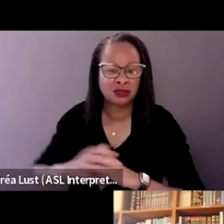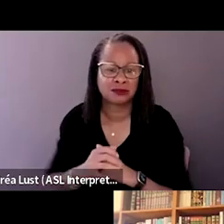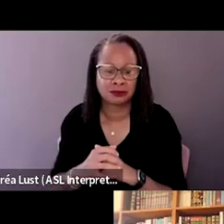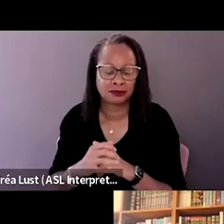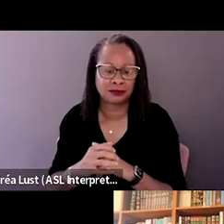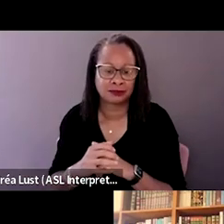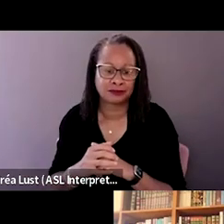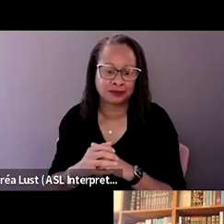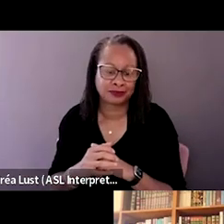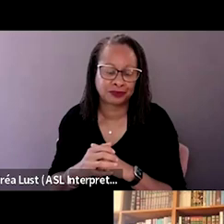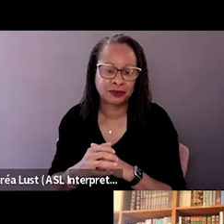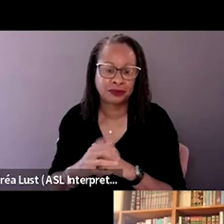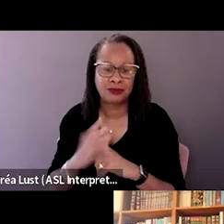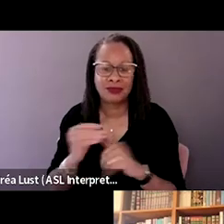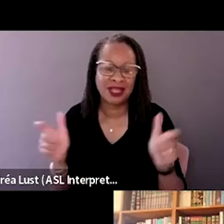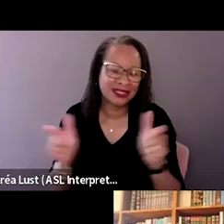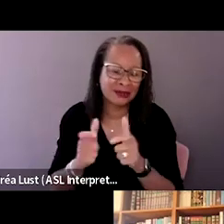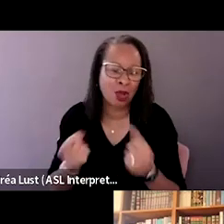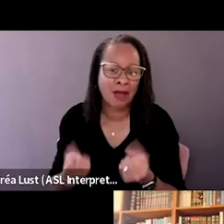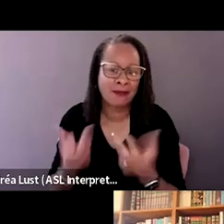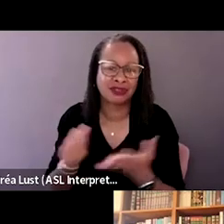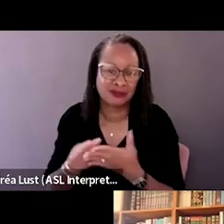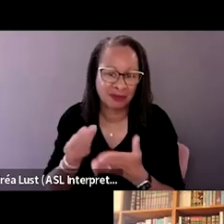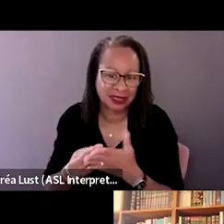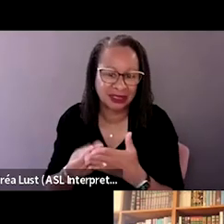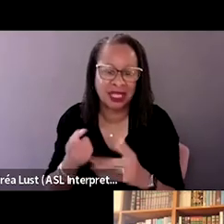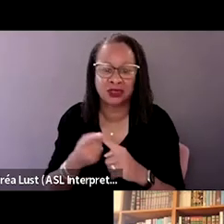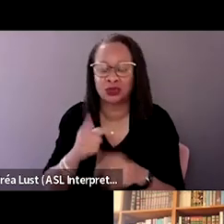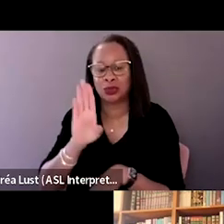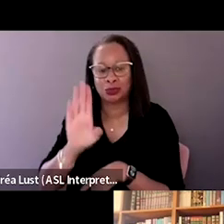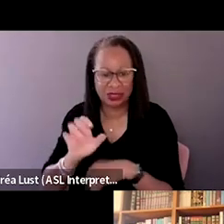and a small amount of money just to allow to go further.